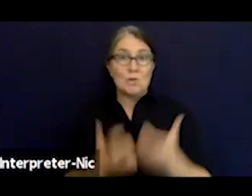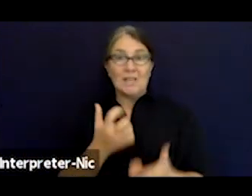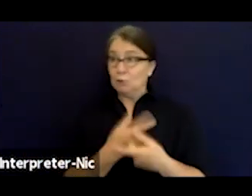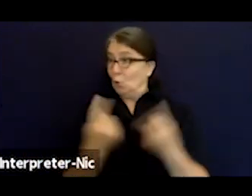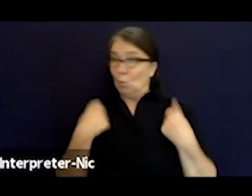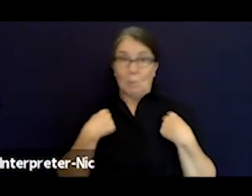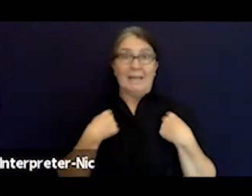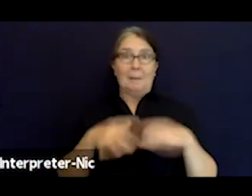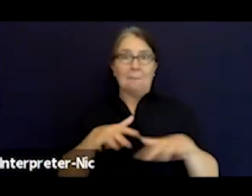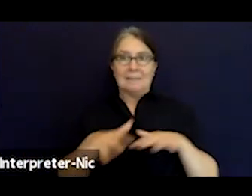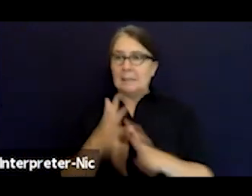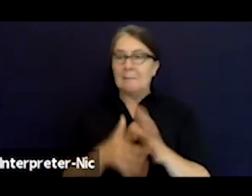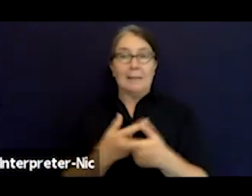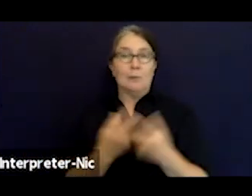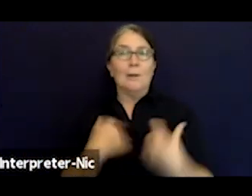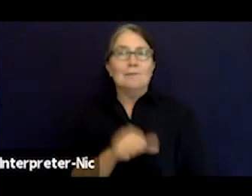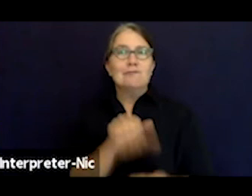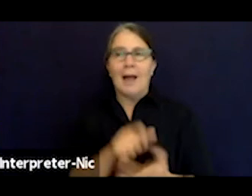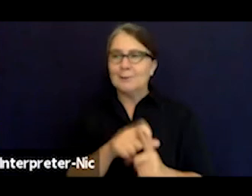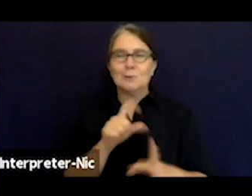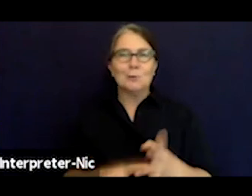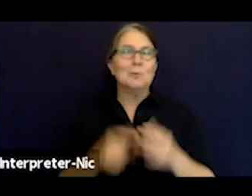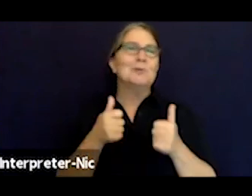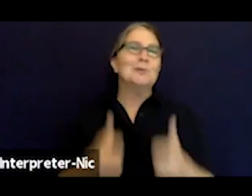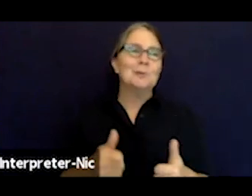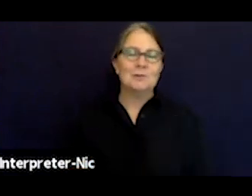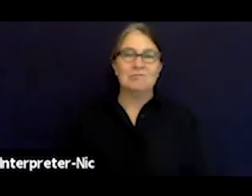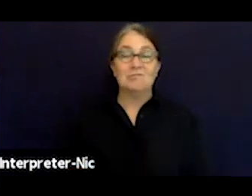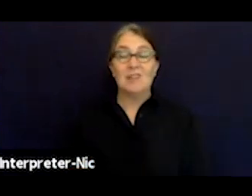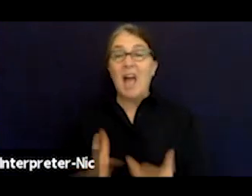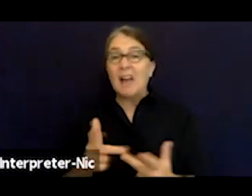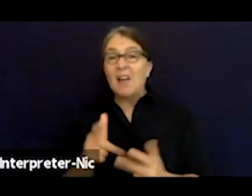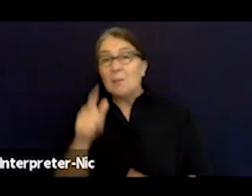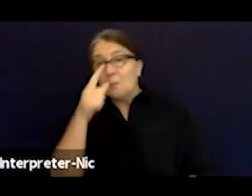A couple of votes for plus 1. Access versus accessibility. Some pinch points ideas here.